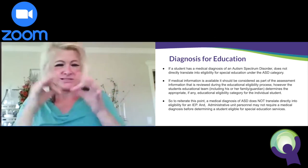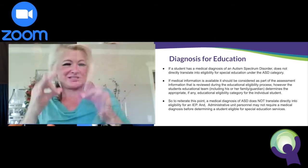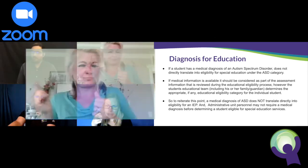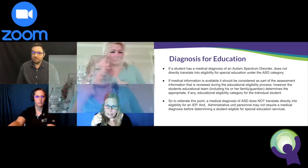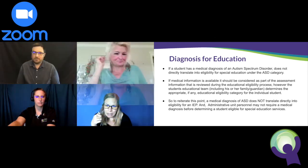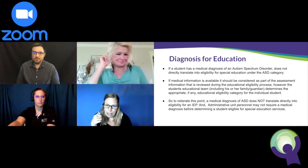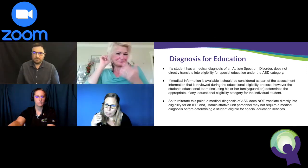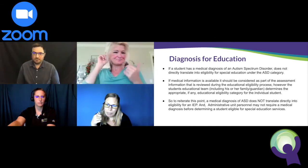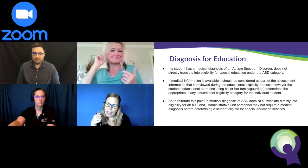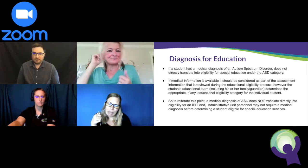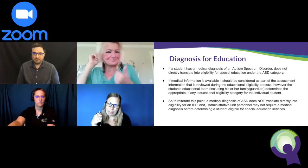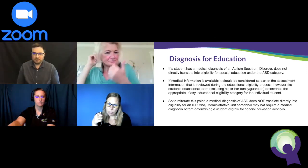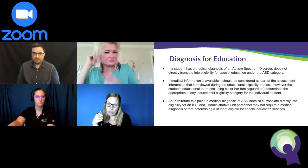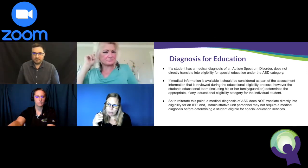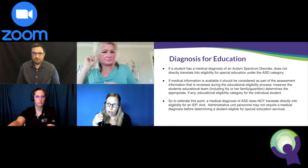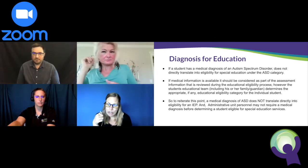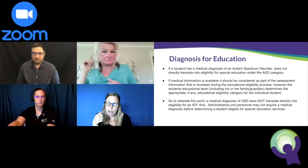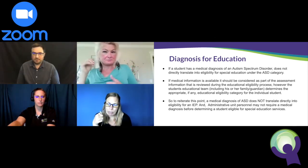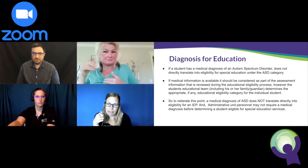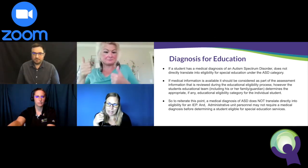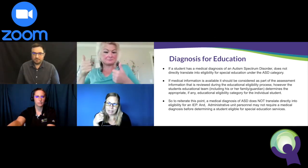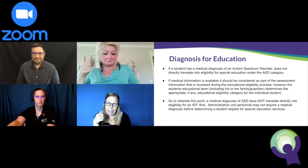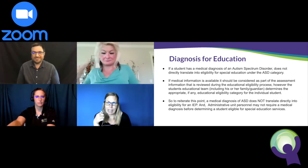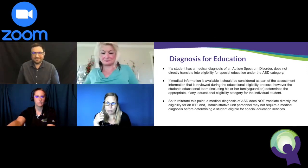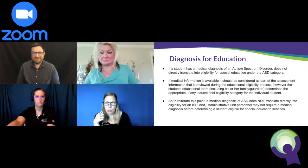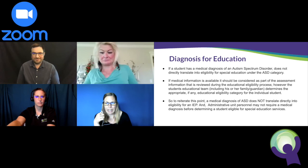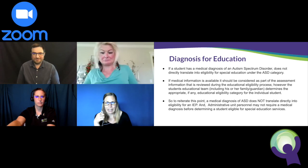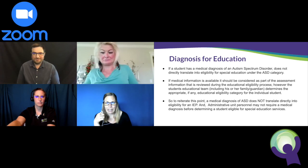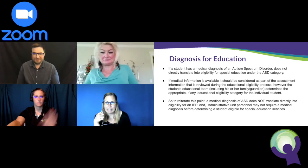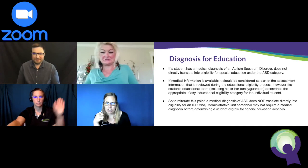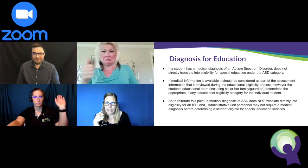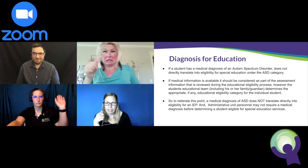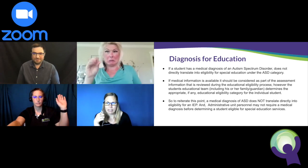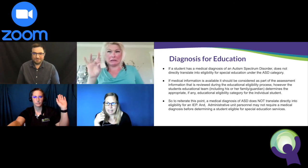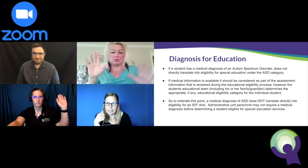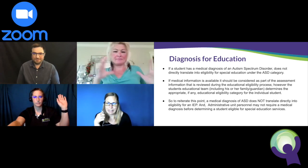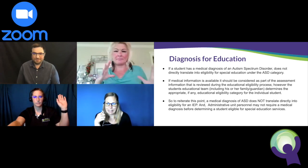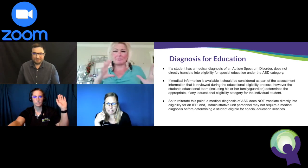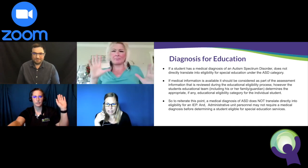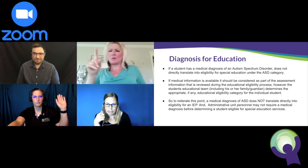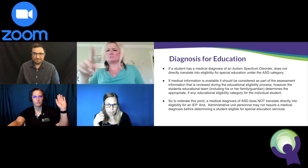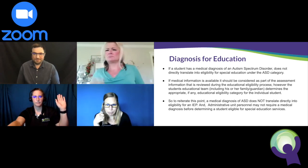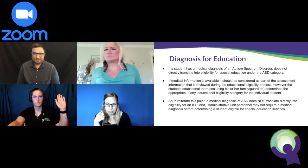I'm not the only person working on this child and assessing this child.